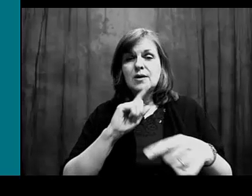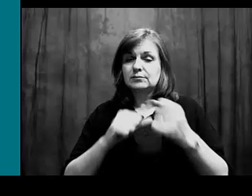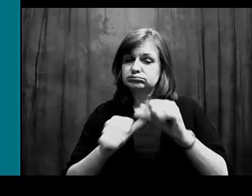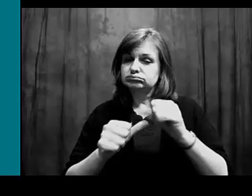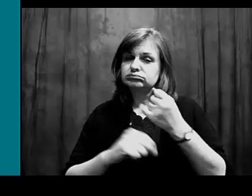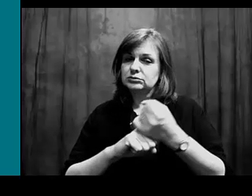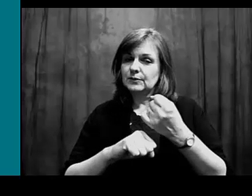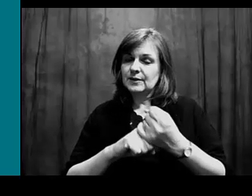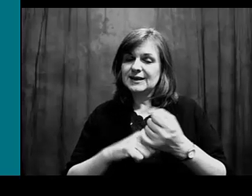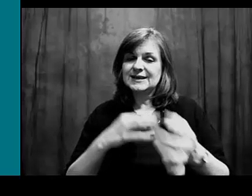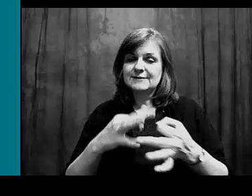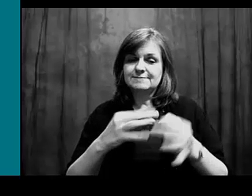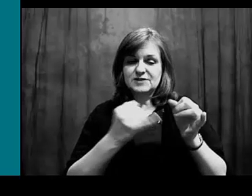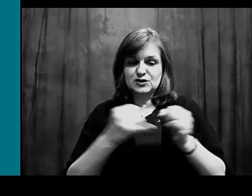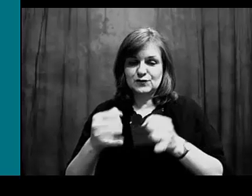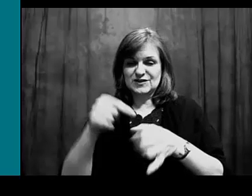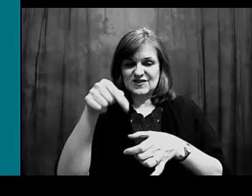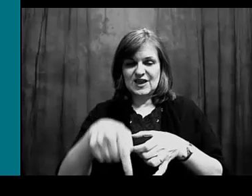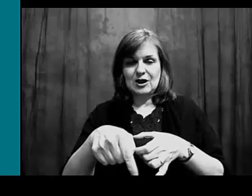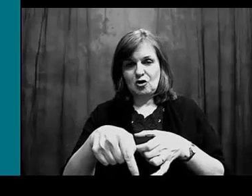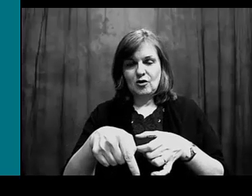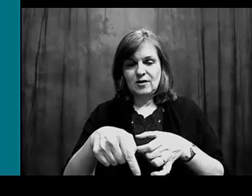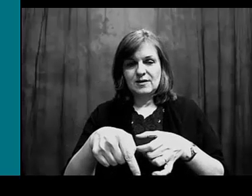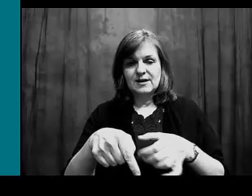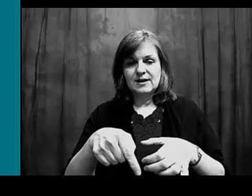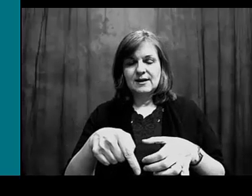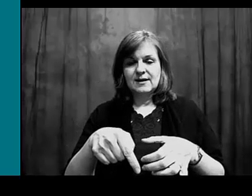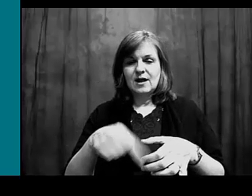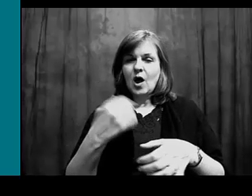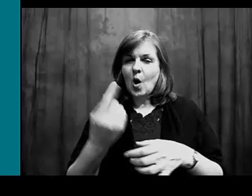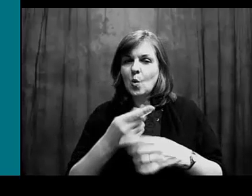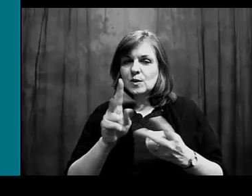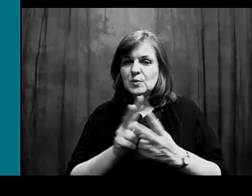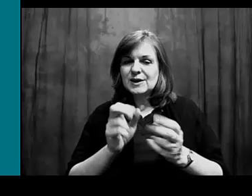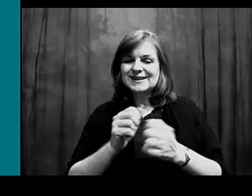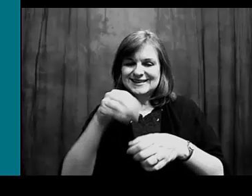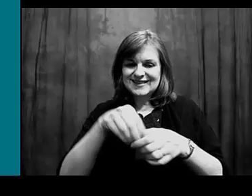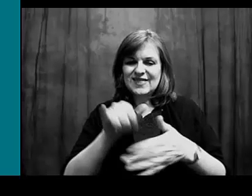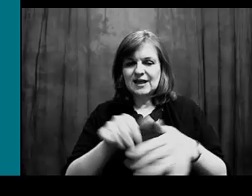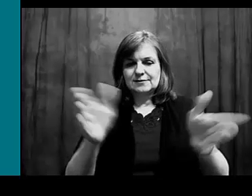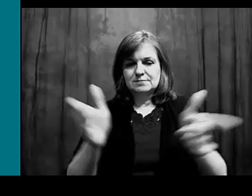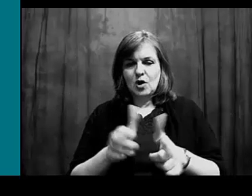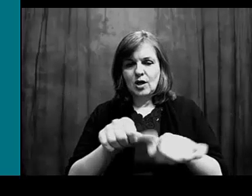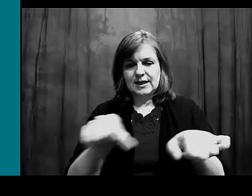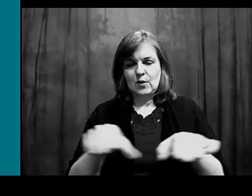hybrid zones or that overlap area only breed within that area